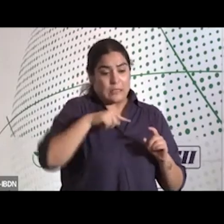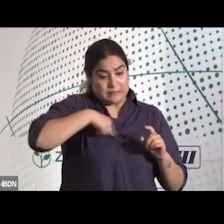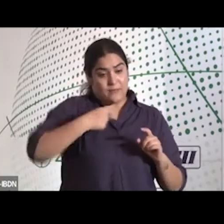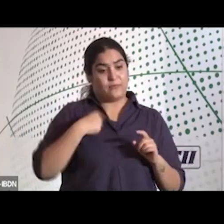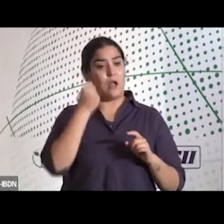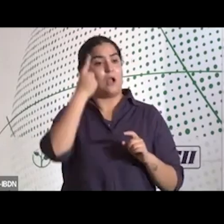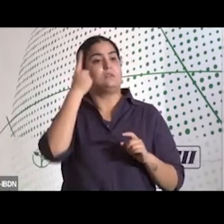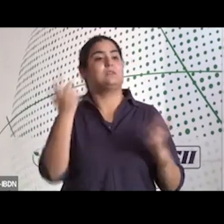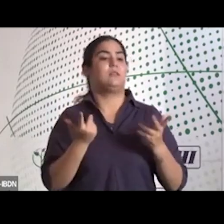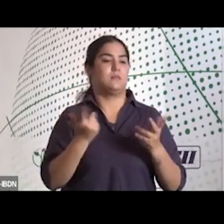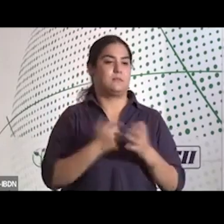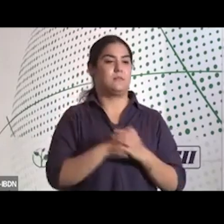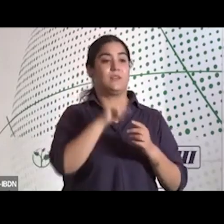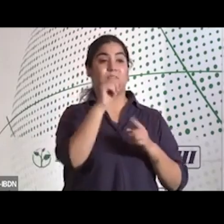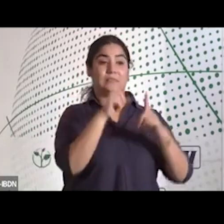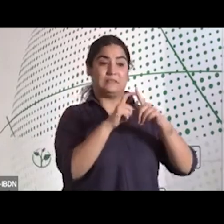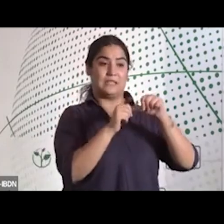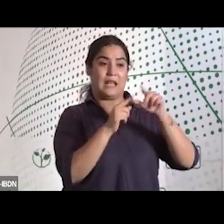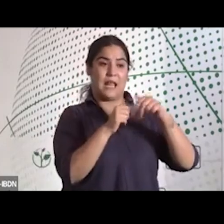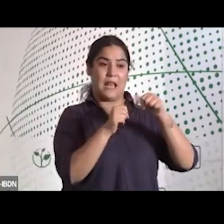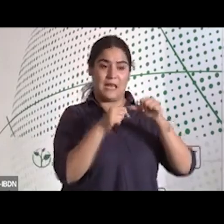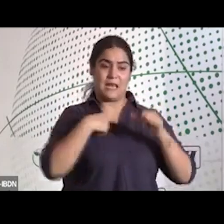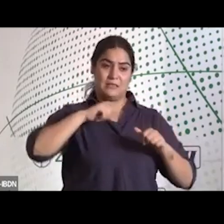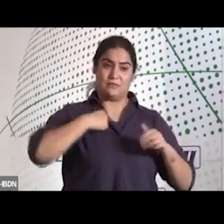So when you think about data and from an enterprise perspective